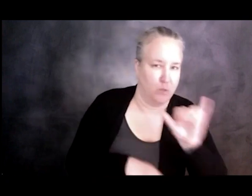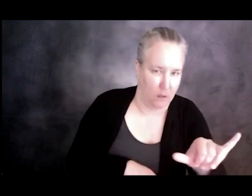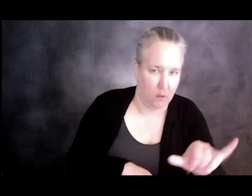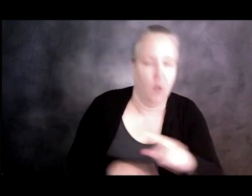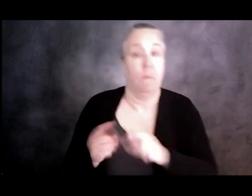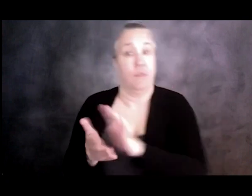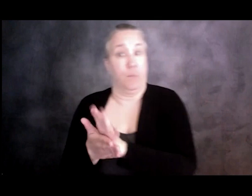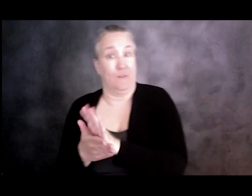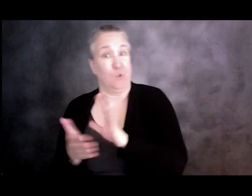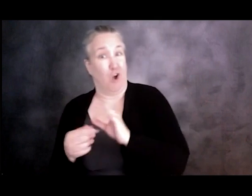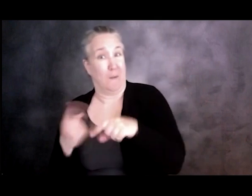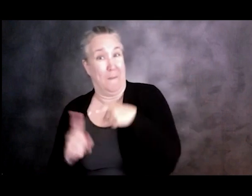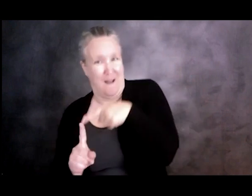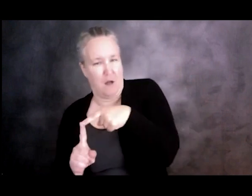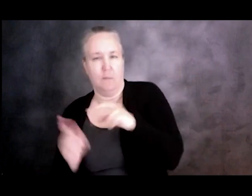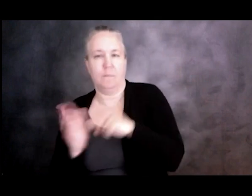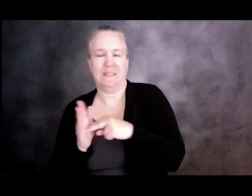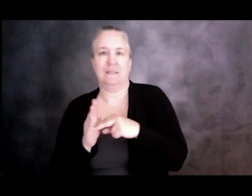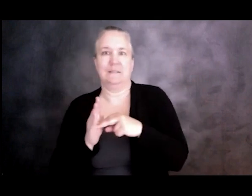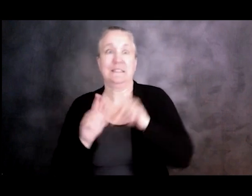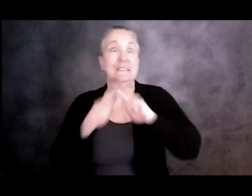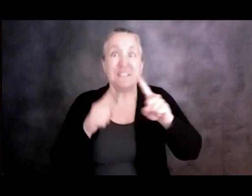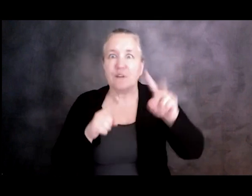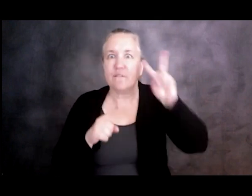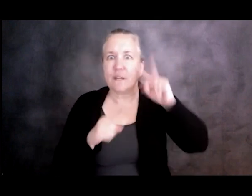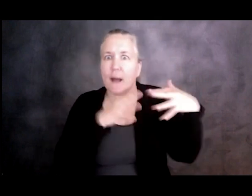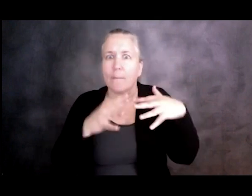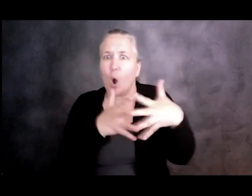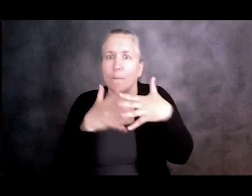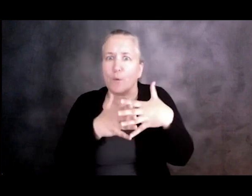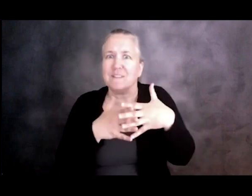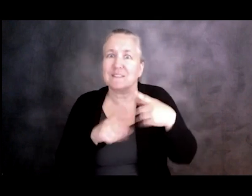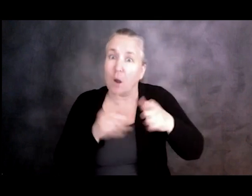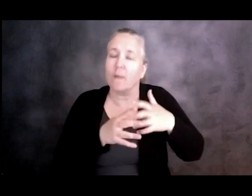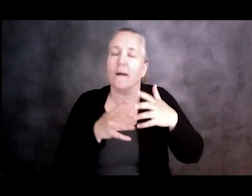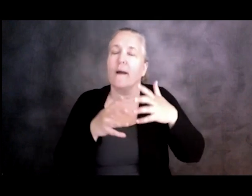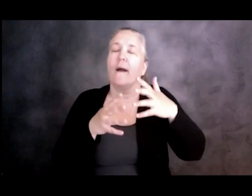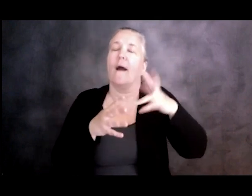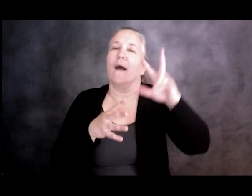is a compilation of the greatest hits of the American war movies on Vietnam.